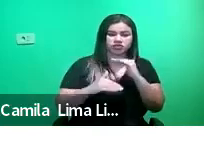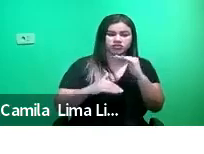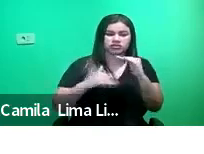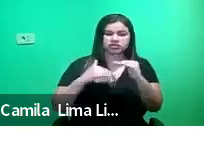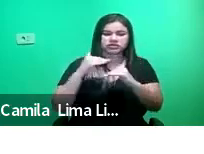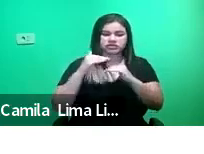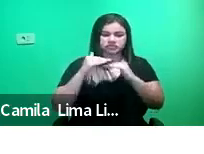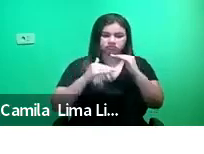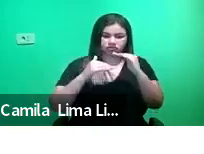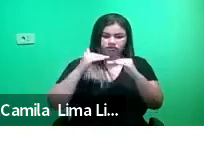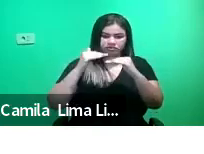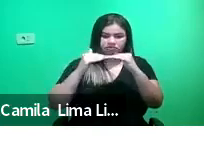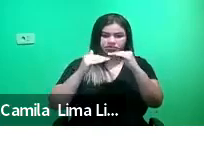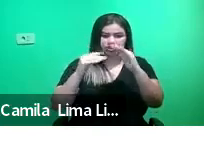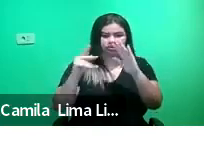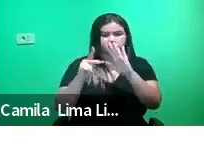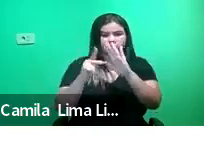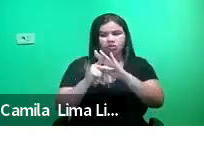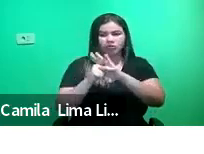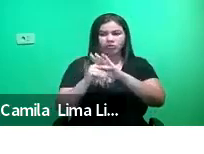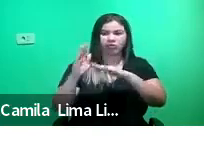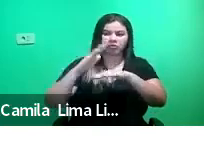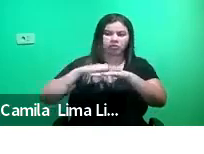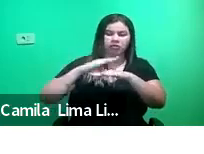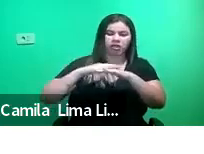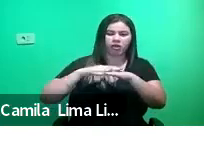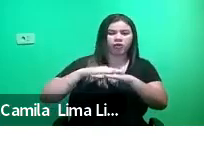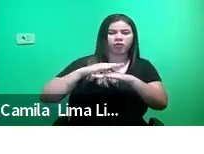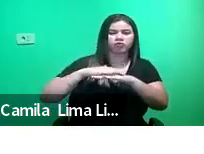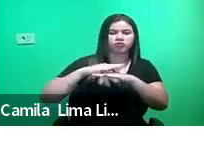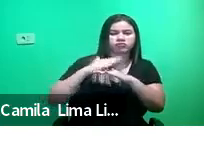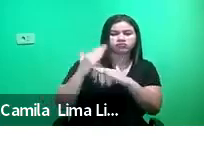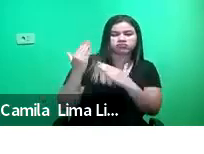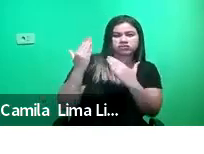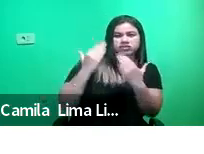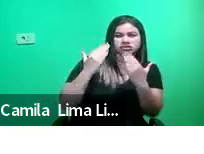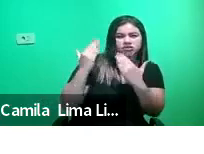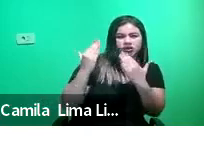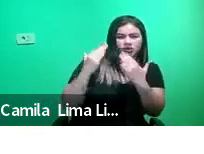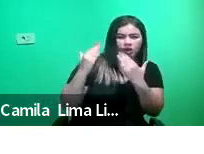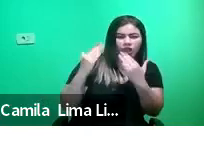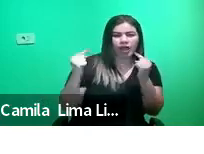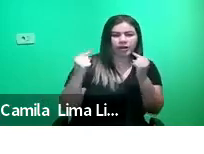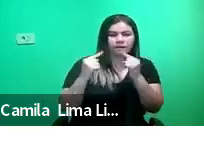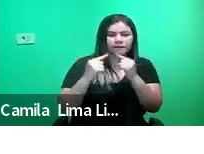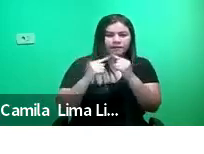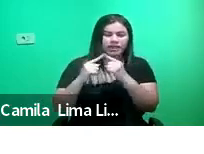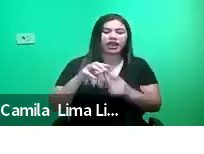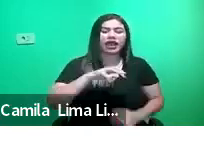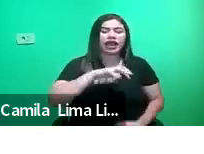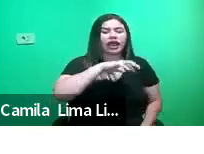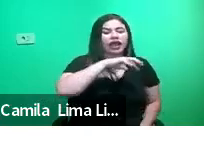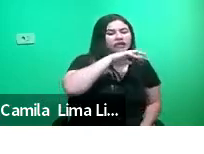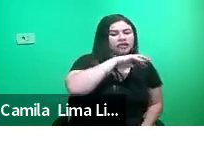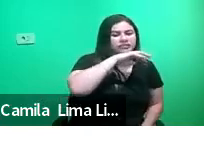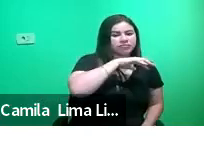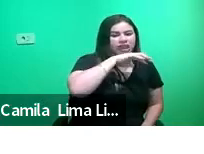of the psychological dividing g lines between animal lines between animal, human, natural , cultural ultural lower, higher he's cultural, lower, higher, is